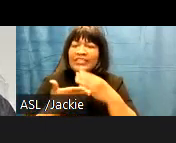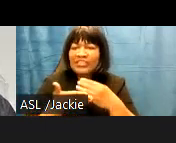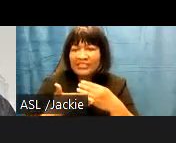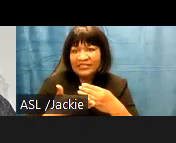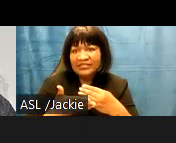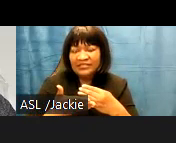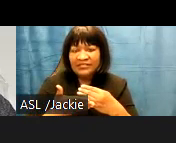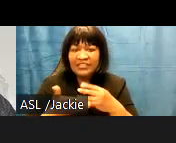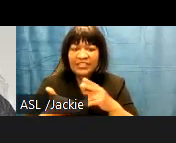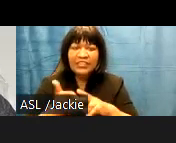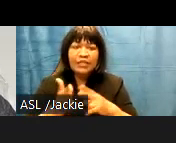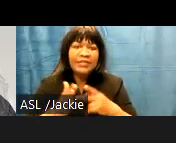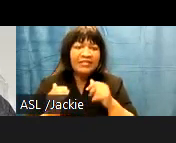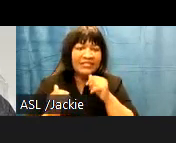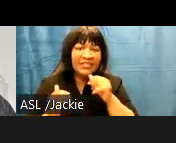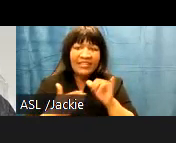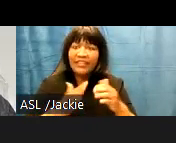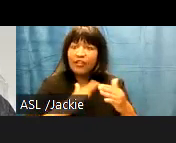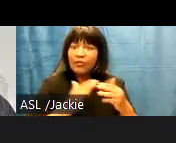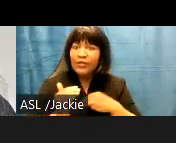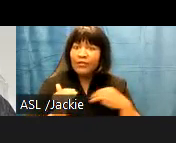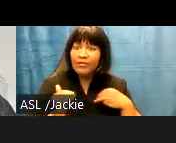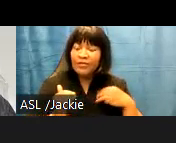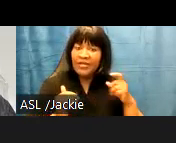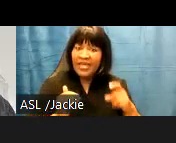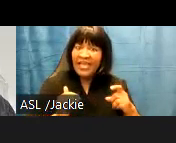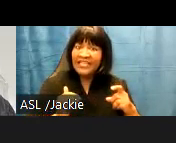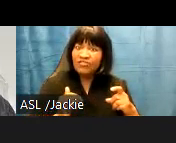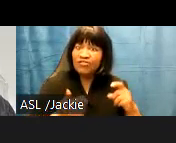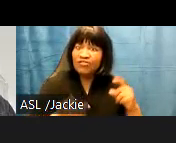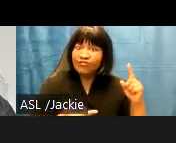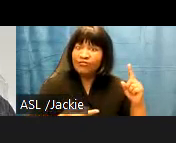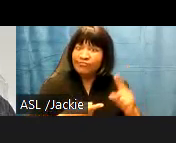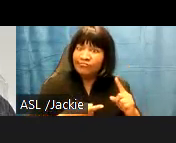It wouldn't be the community member that has to take a lower rate.